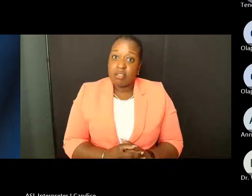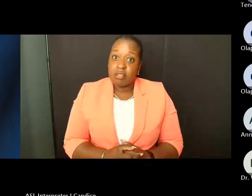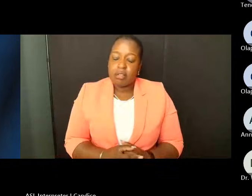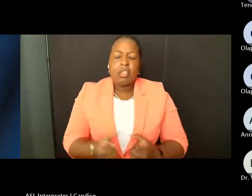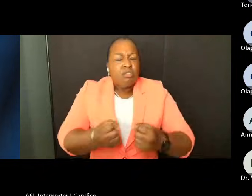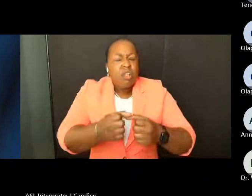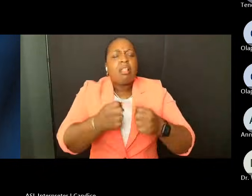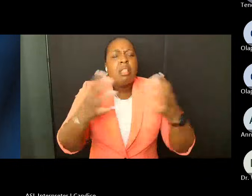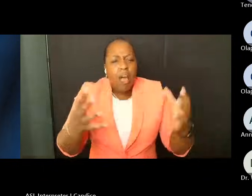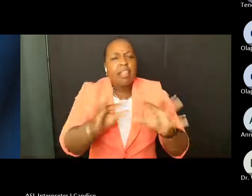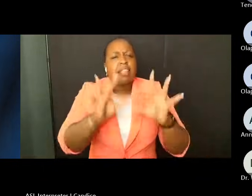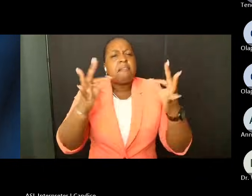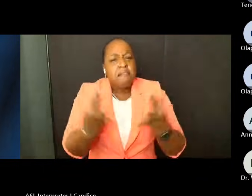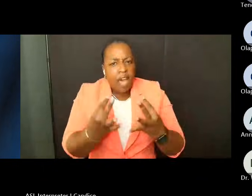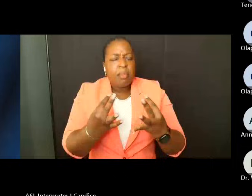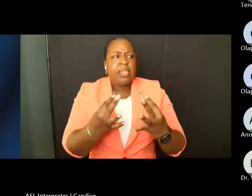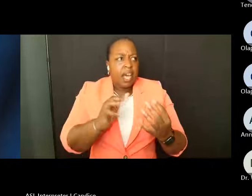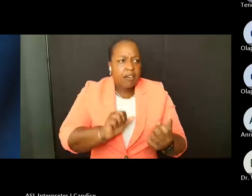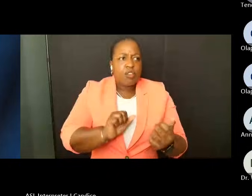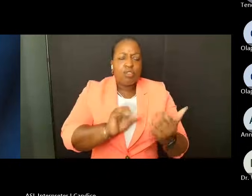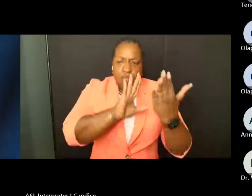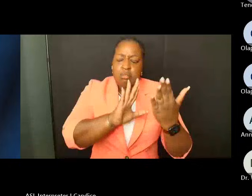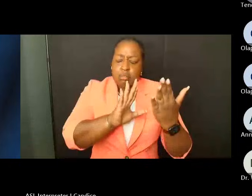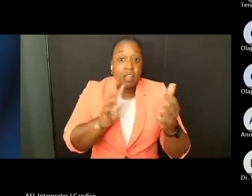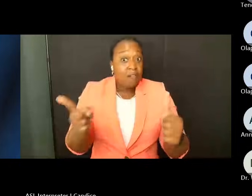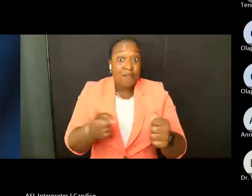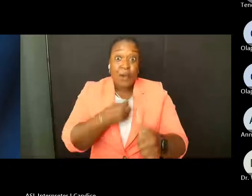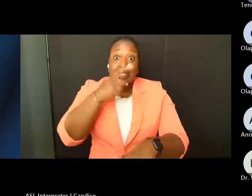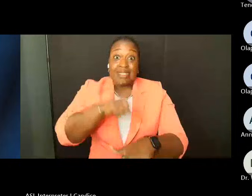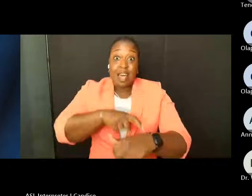the first time they meet, they're like, "This is just way too much information.